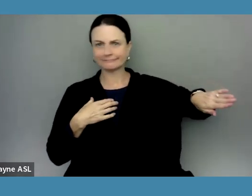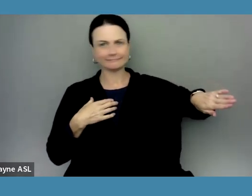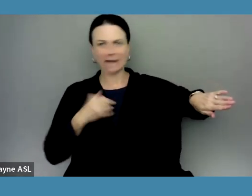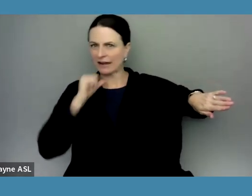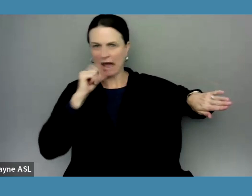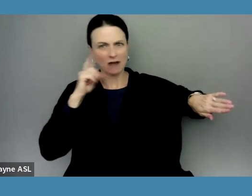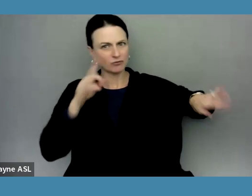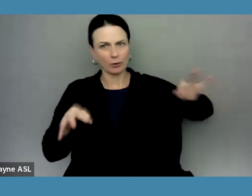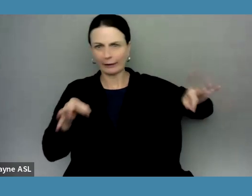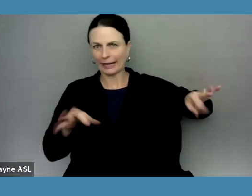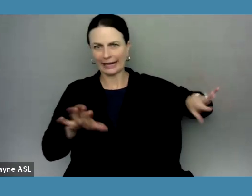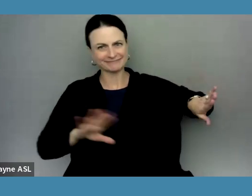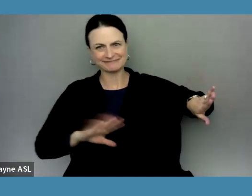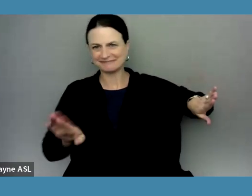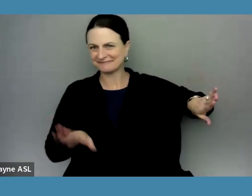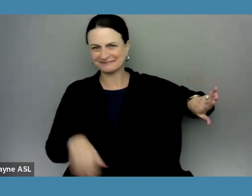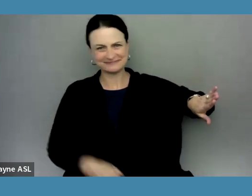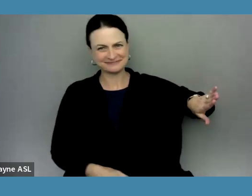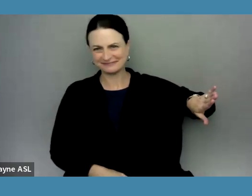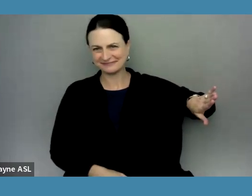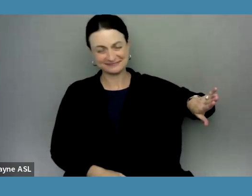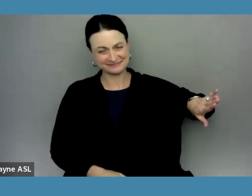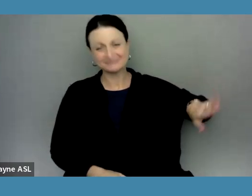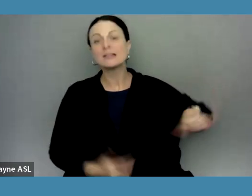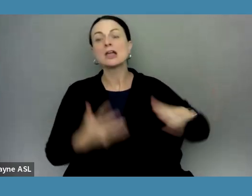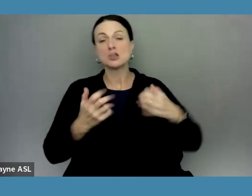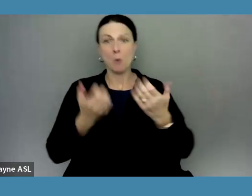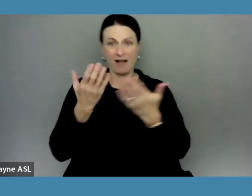You want to elicit the facts that are essential